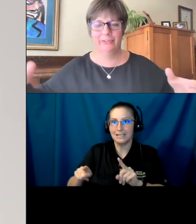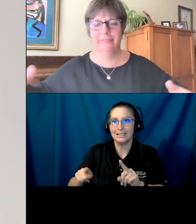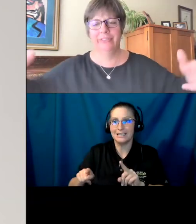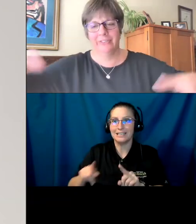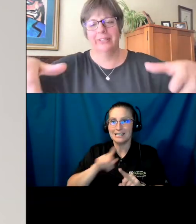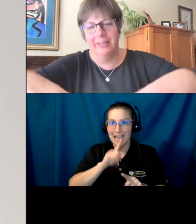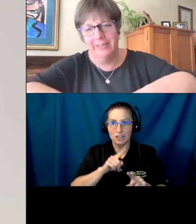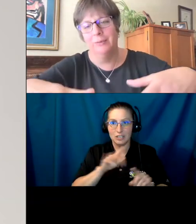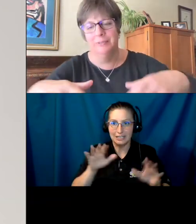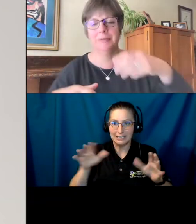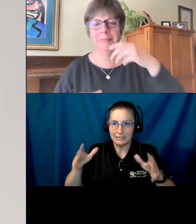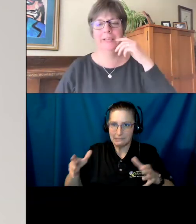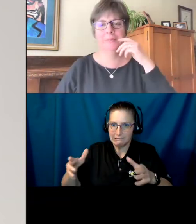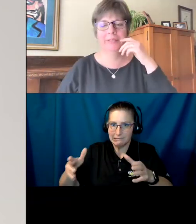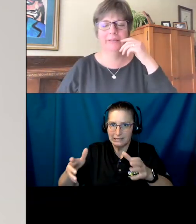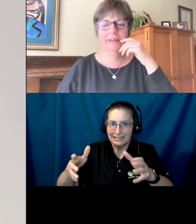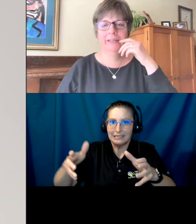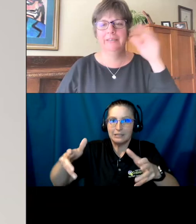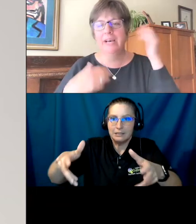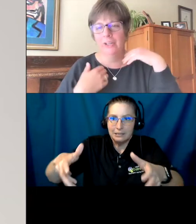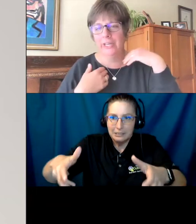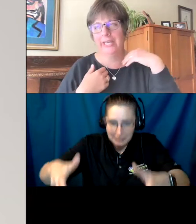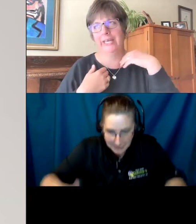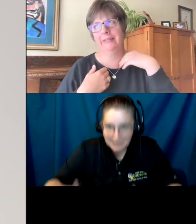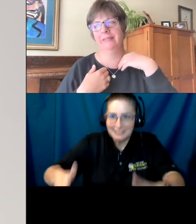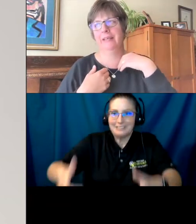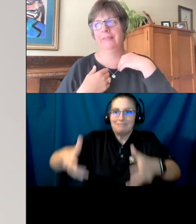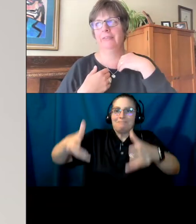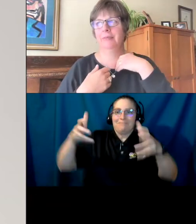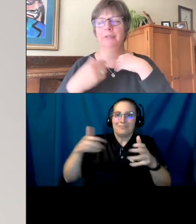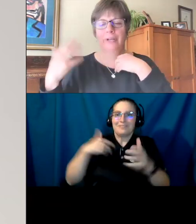physically kind of helped him to pick it up. And if I look at it as, as someone trained